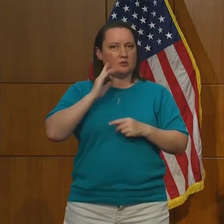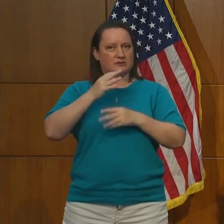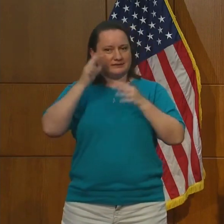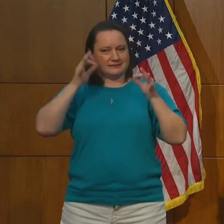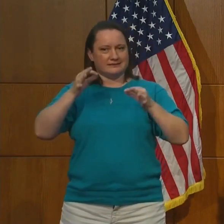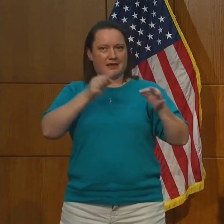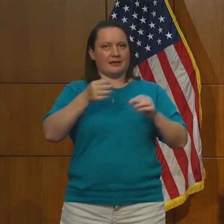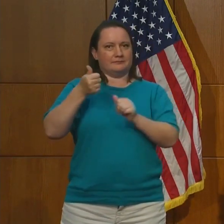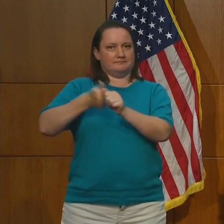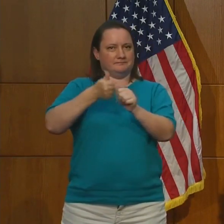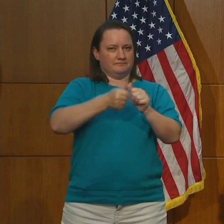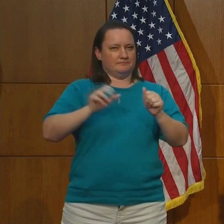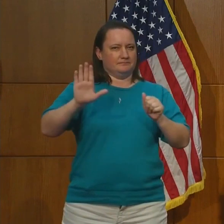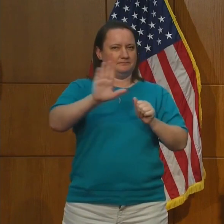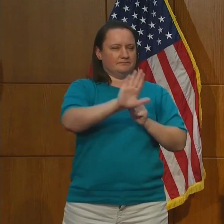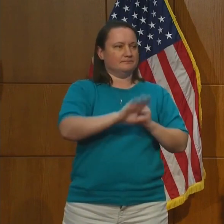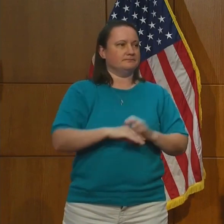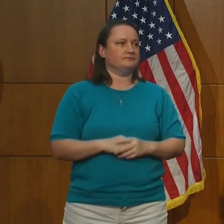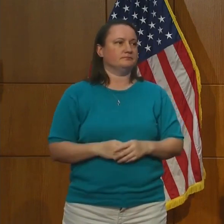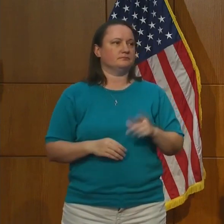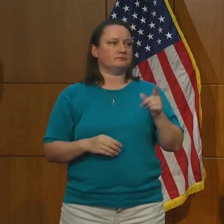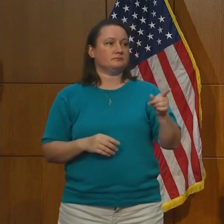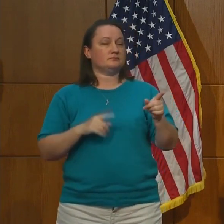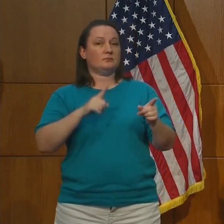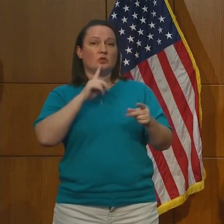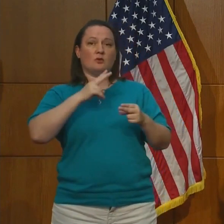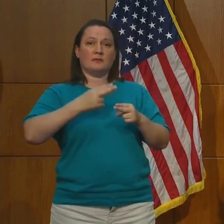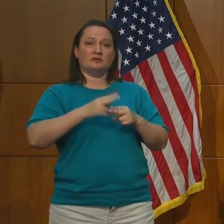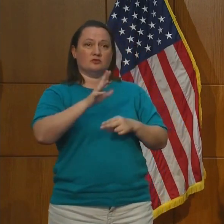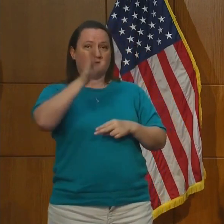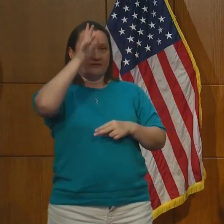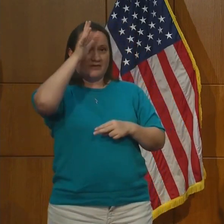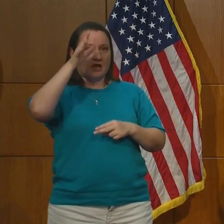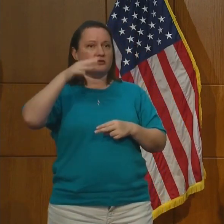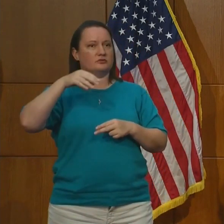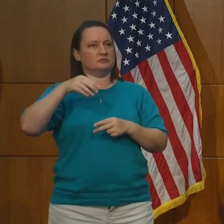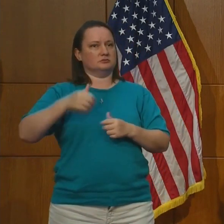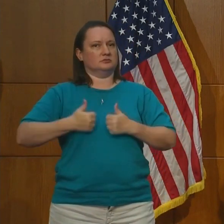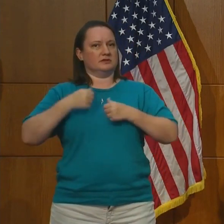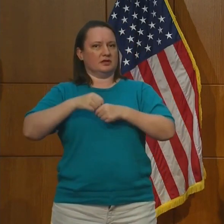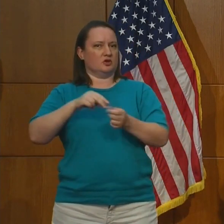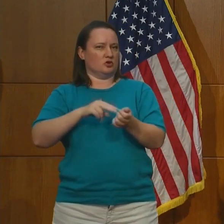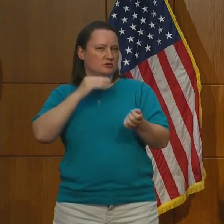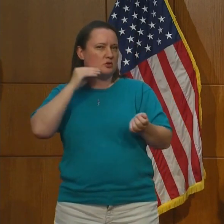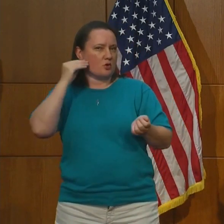US RIGHT NOW THE VIRGINIA CAN FILE NUMBERS. IF I SEE THOSE